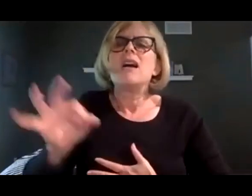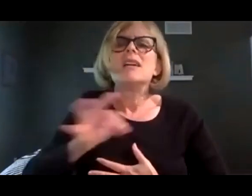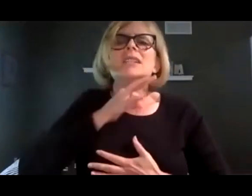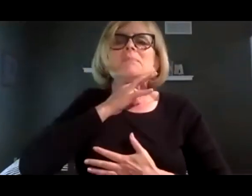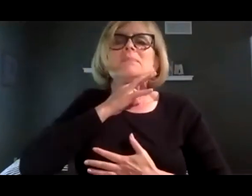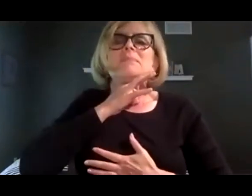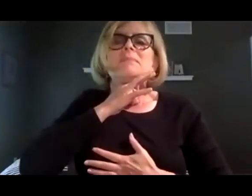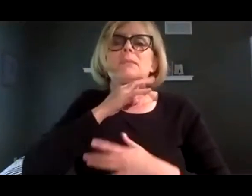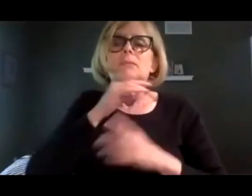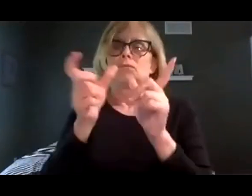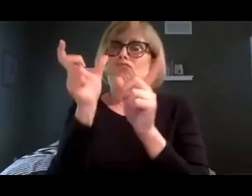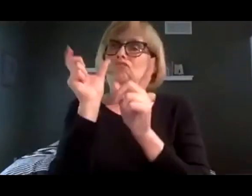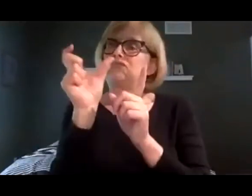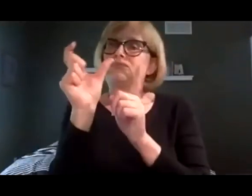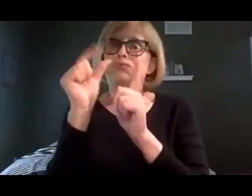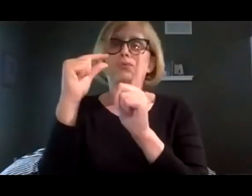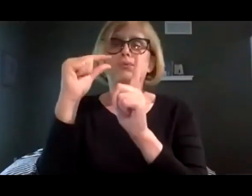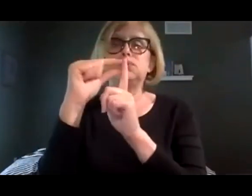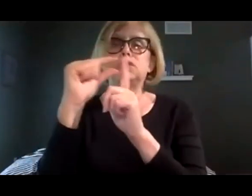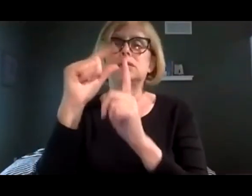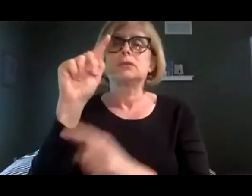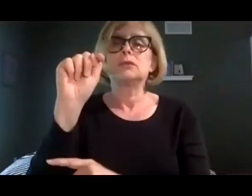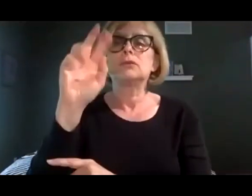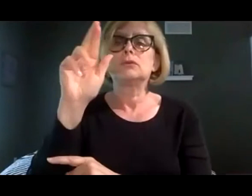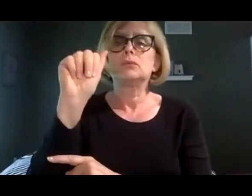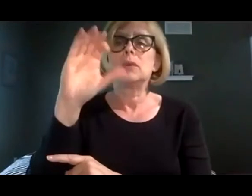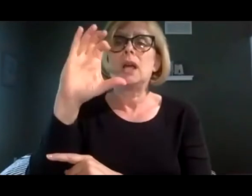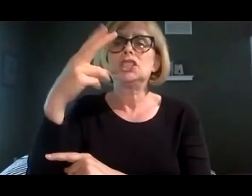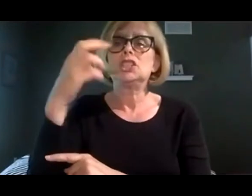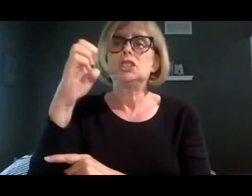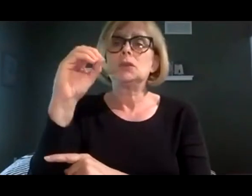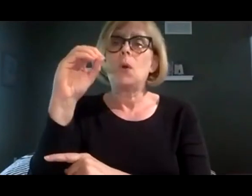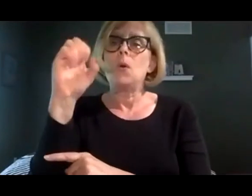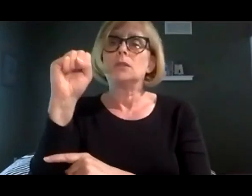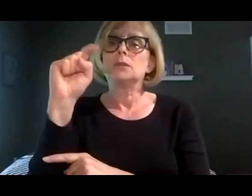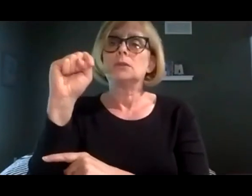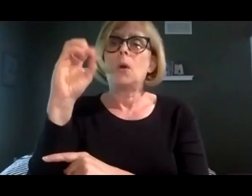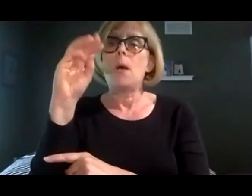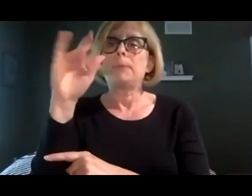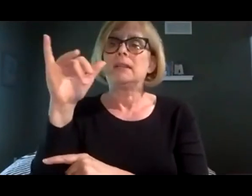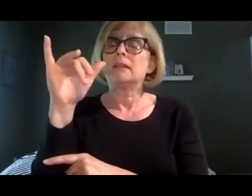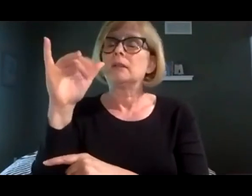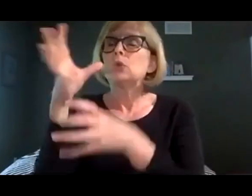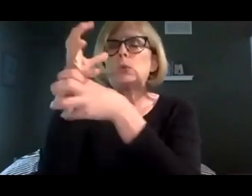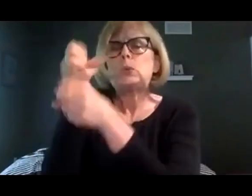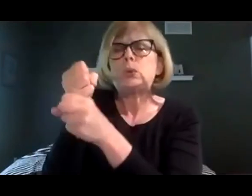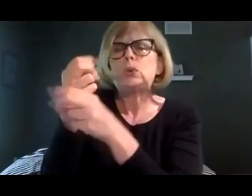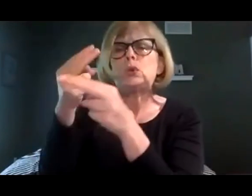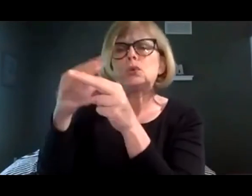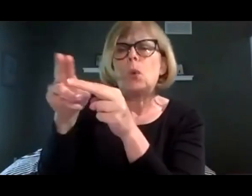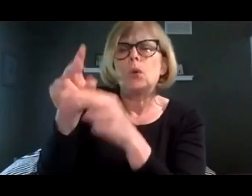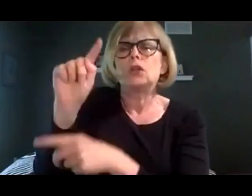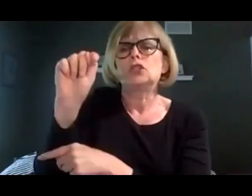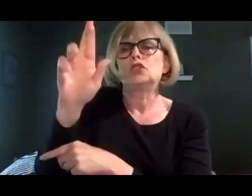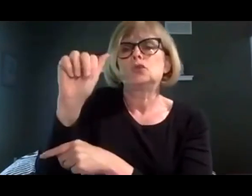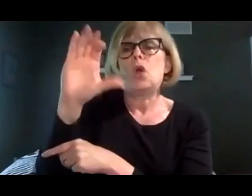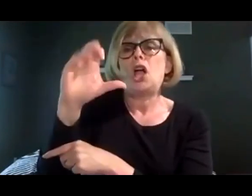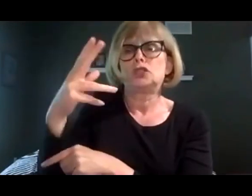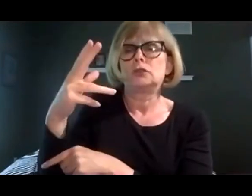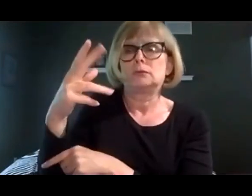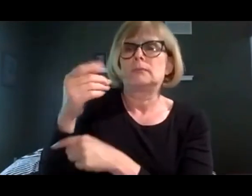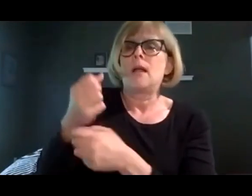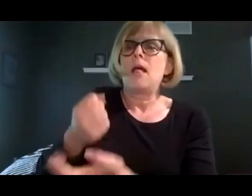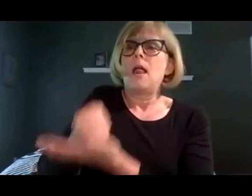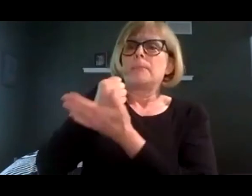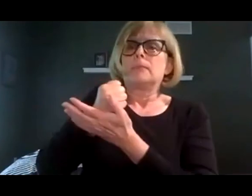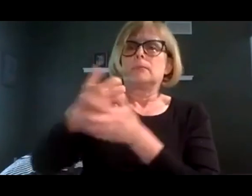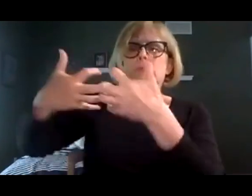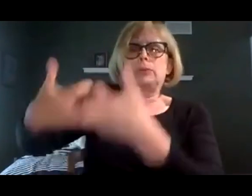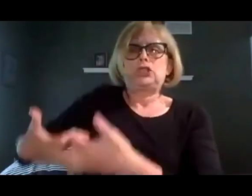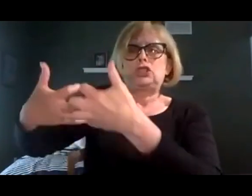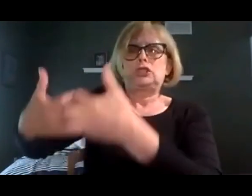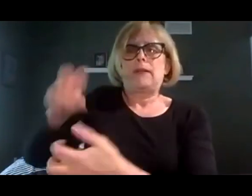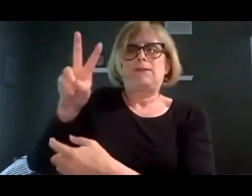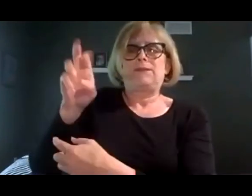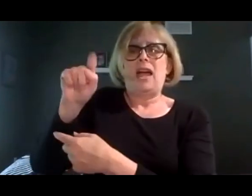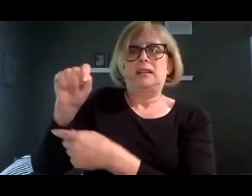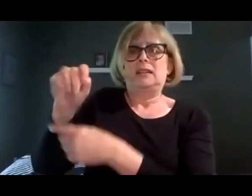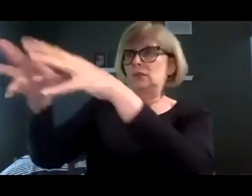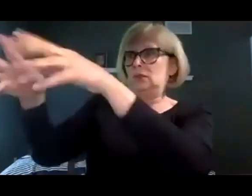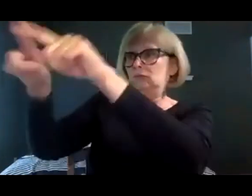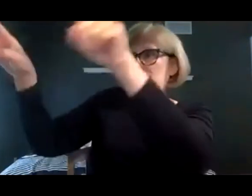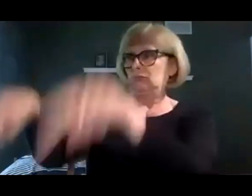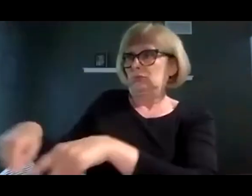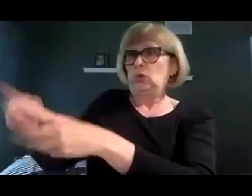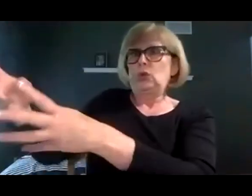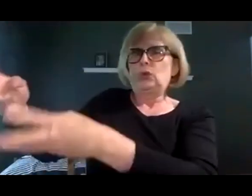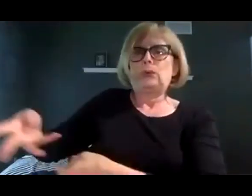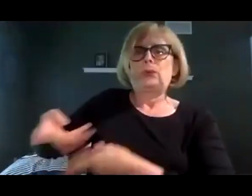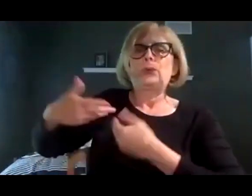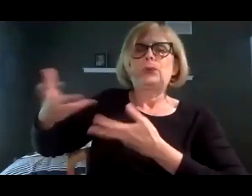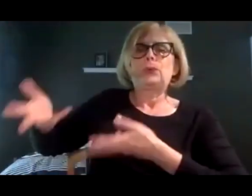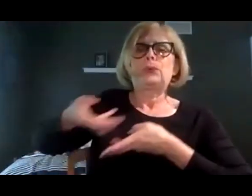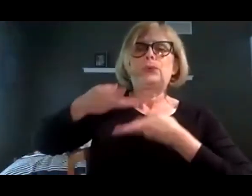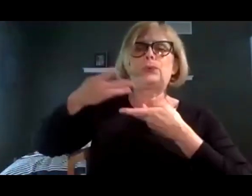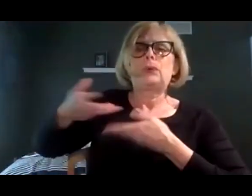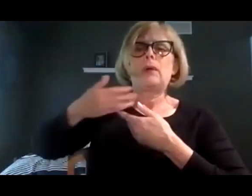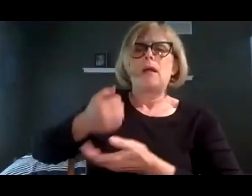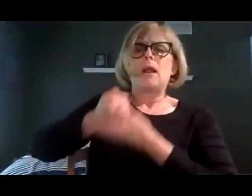Doctors placed a tracheostomy, also known as a trach, and attached a ventilator for my breathing's sake.